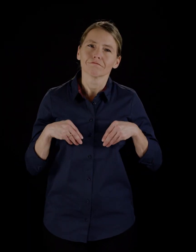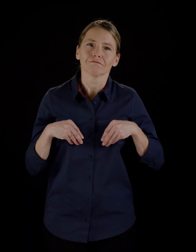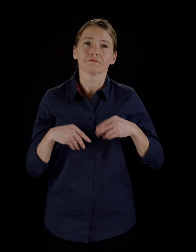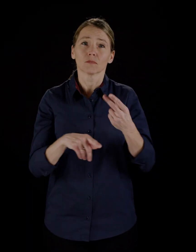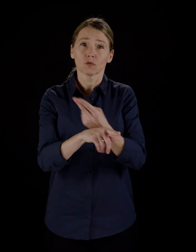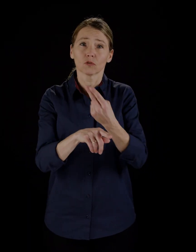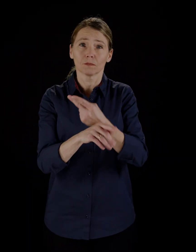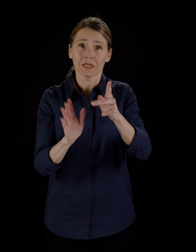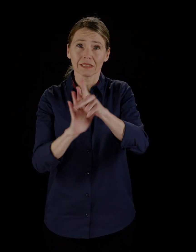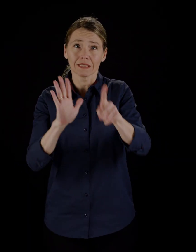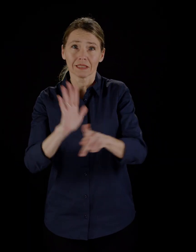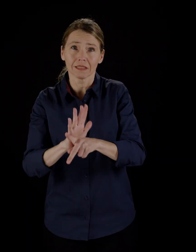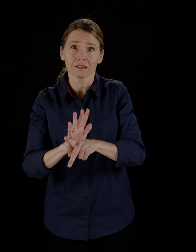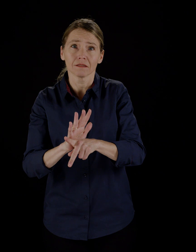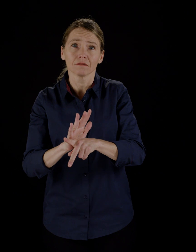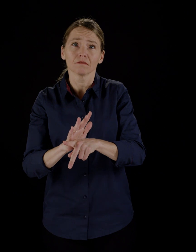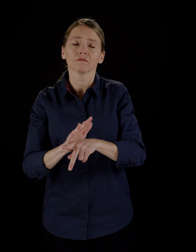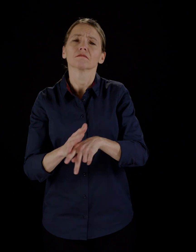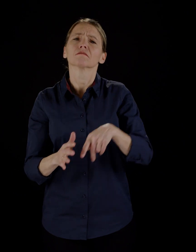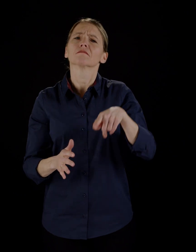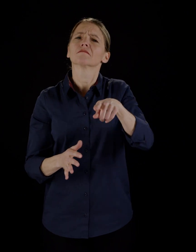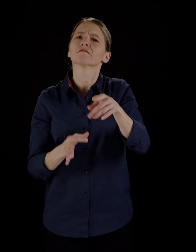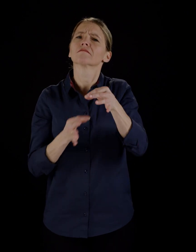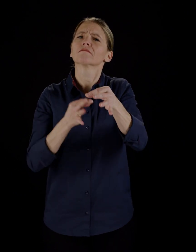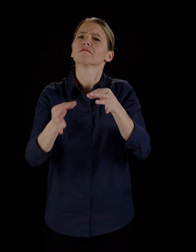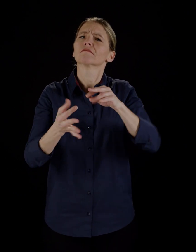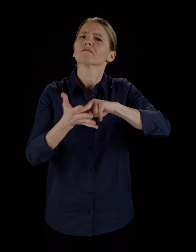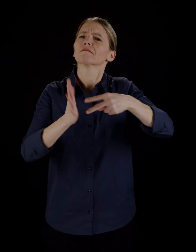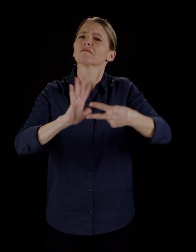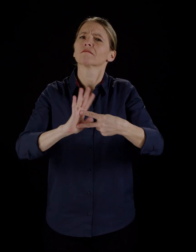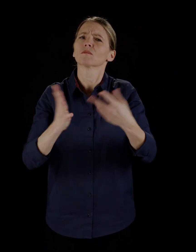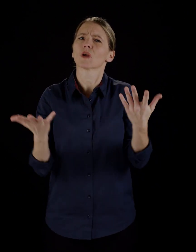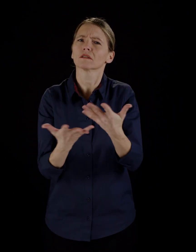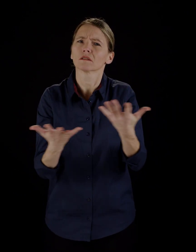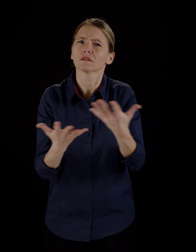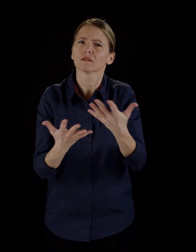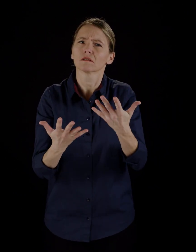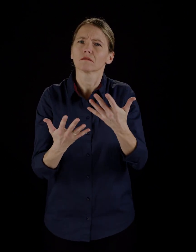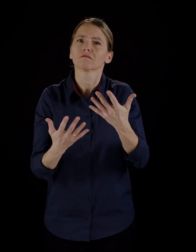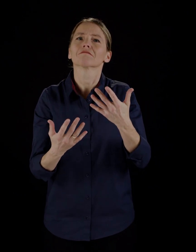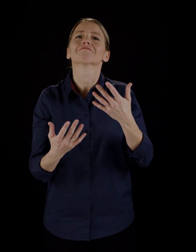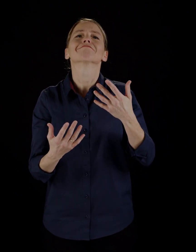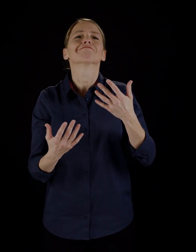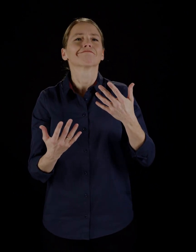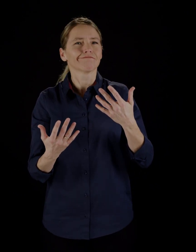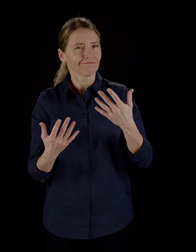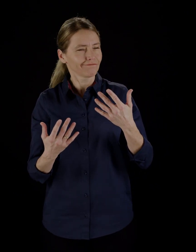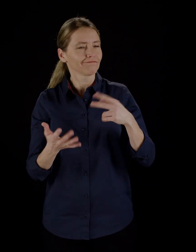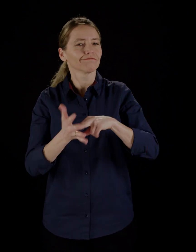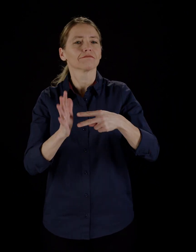An Acceptable Use Policy identifies what is considered to be unacceptable use of the ISP’s